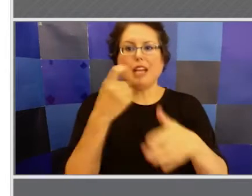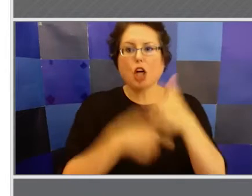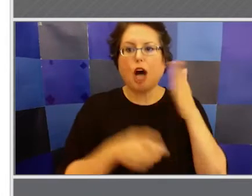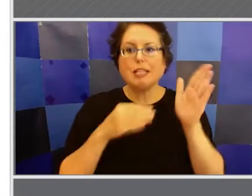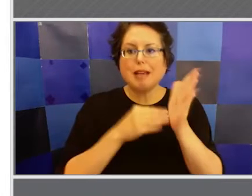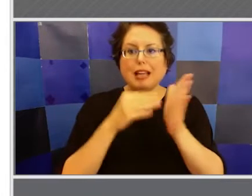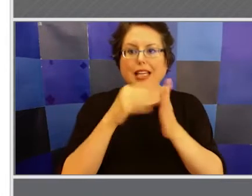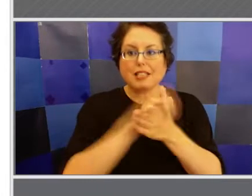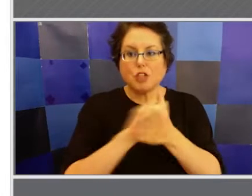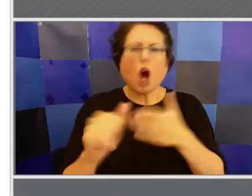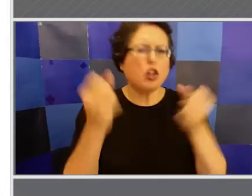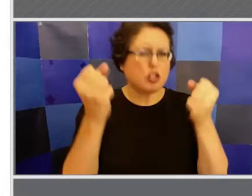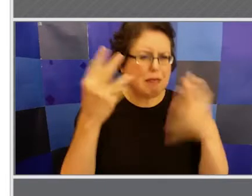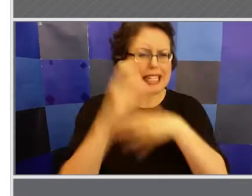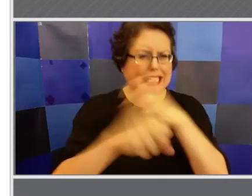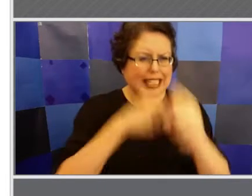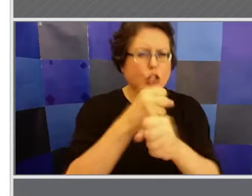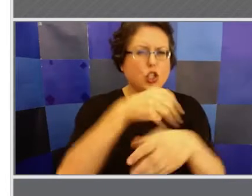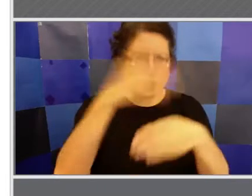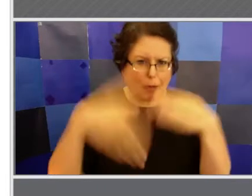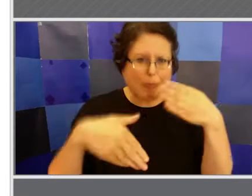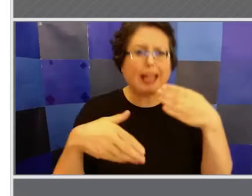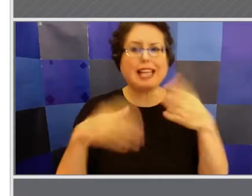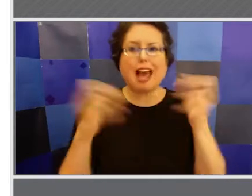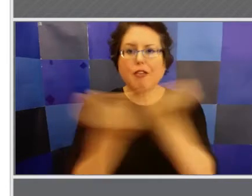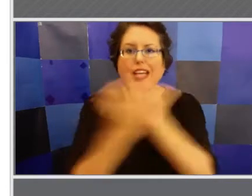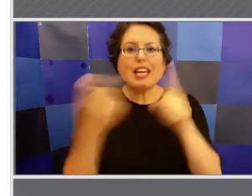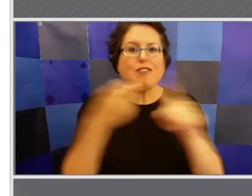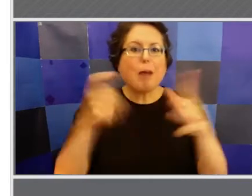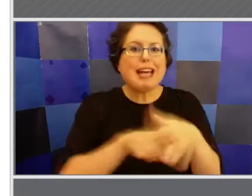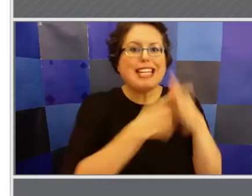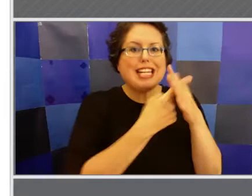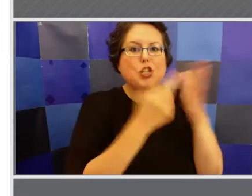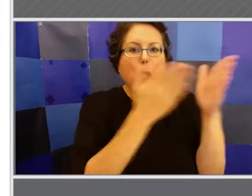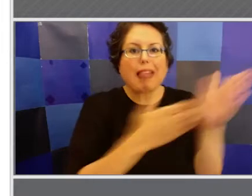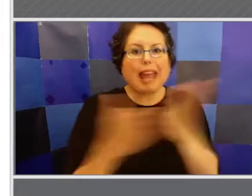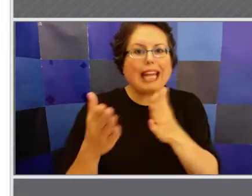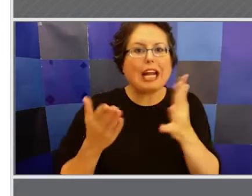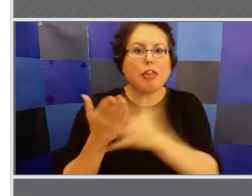Everything from the initial planning, all the way through construction, and then ultimately project closed.